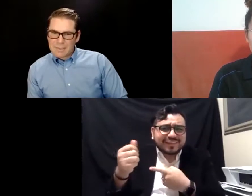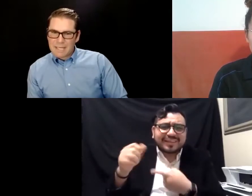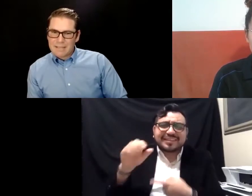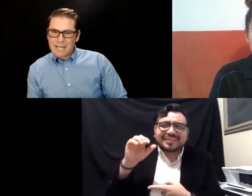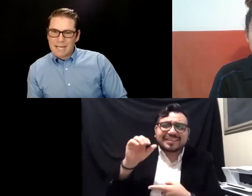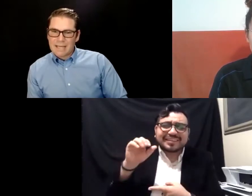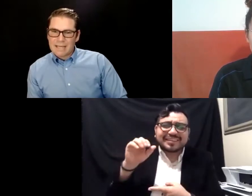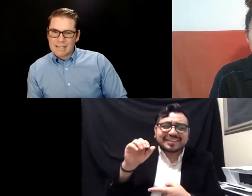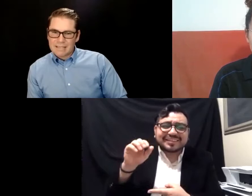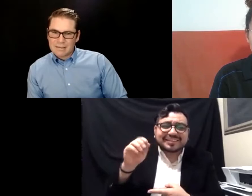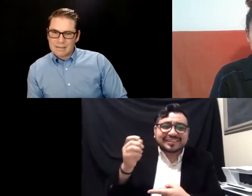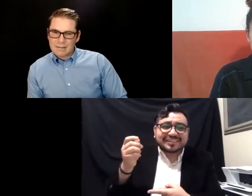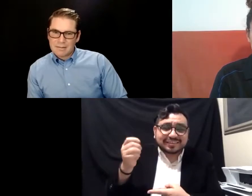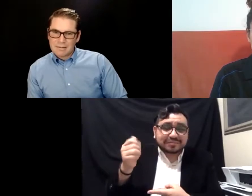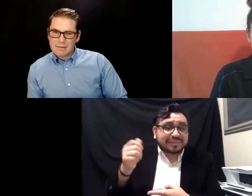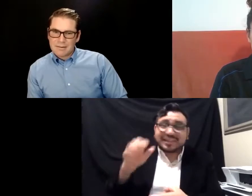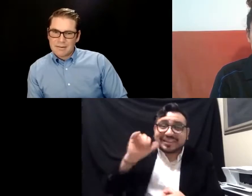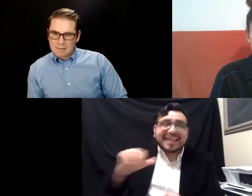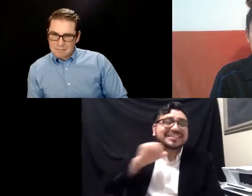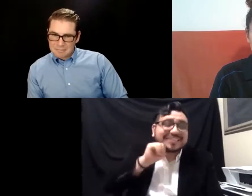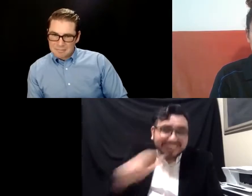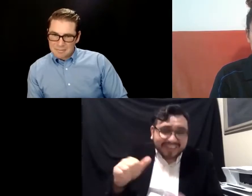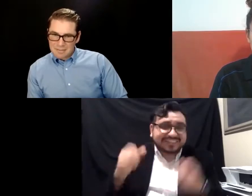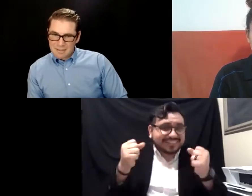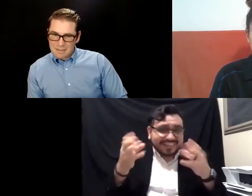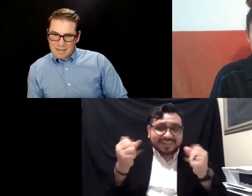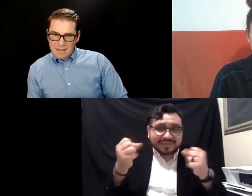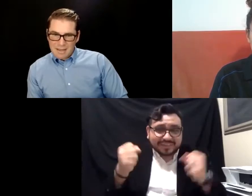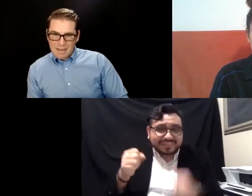People tend to sign it like this.